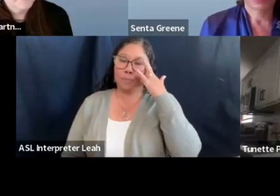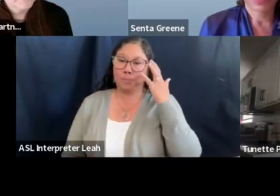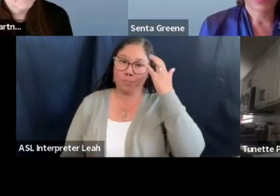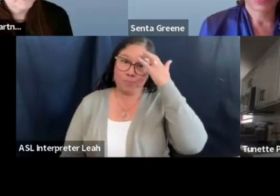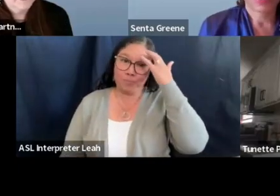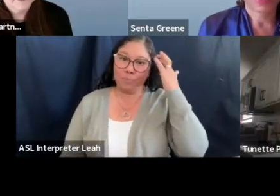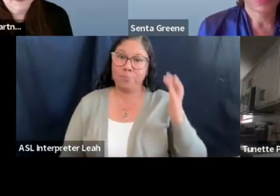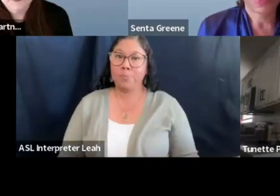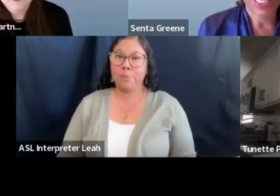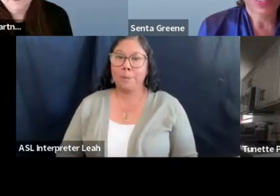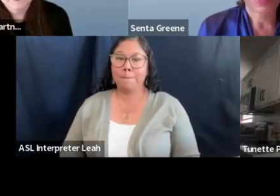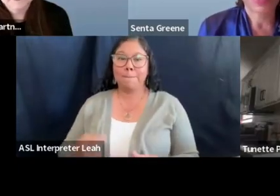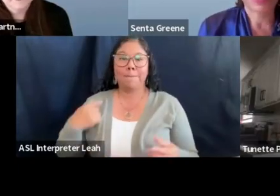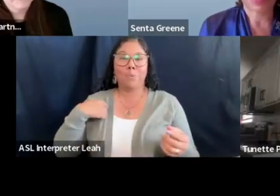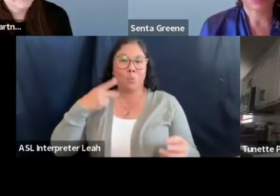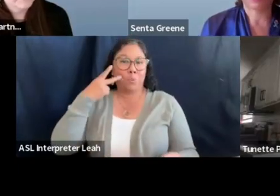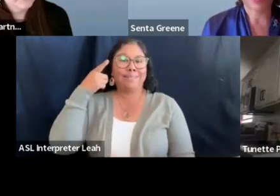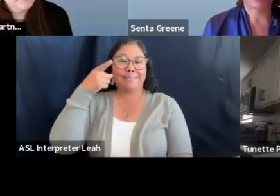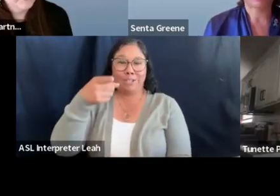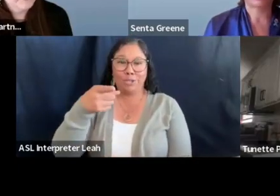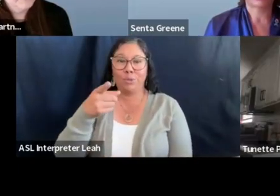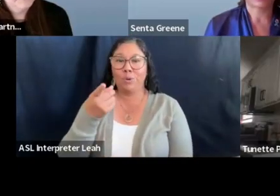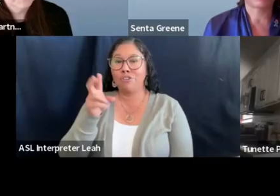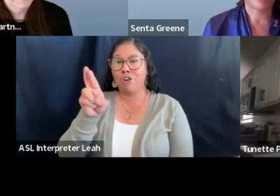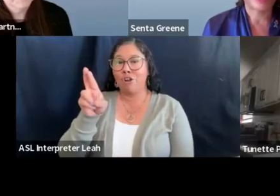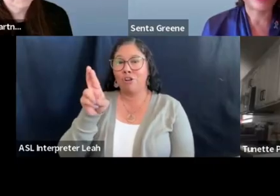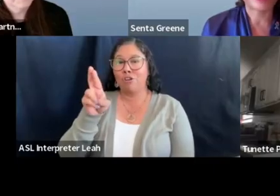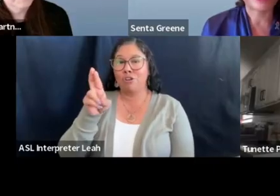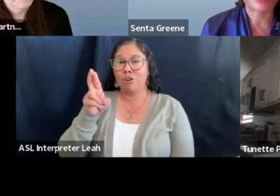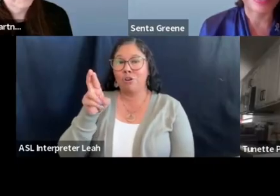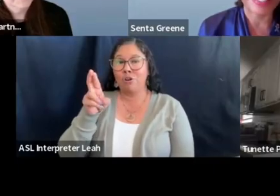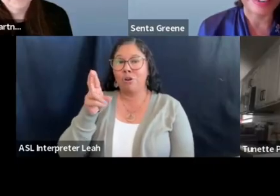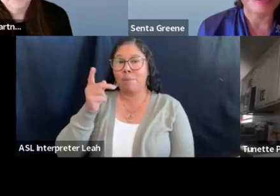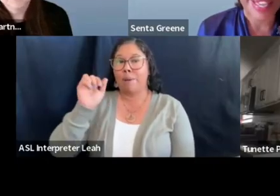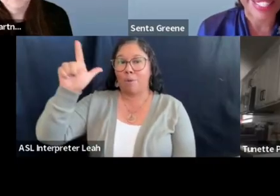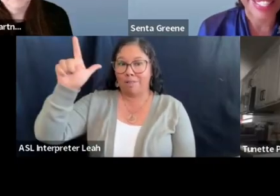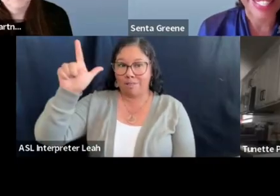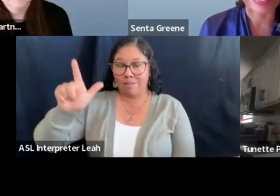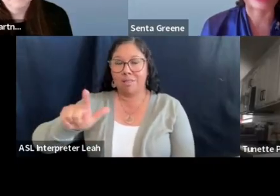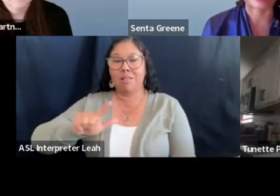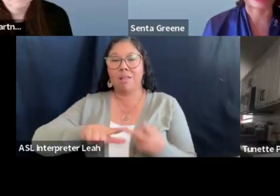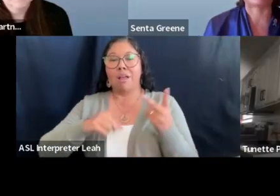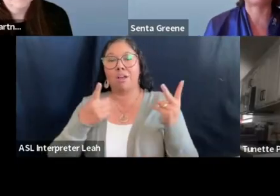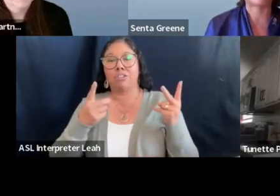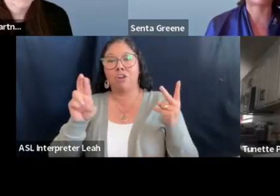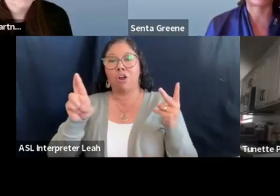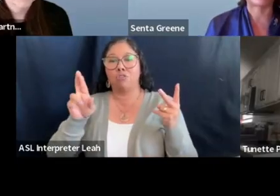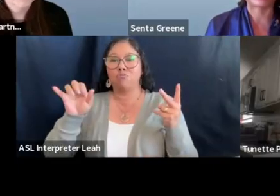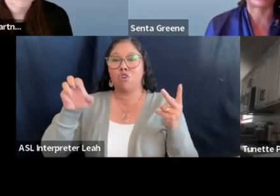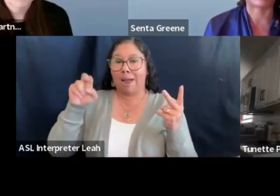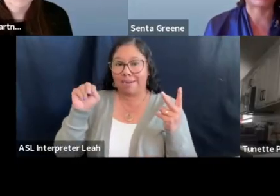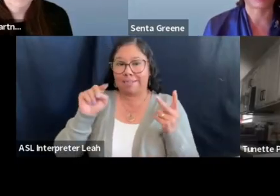Well, we certainly see you. Uh, Dr. Pal, Dr. Bryant, Dr. Baptiste, and Miss Helena,